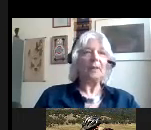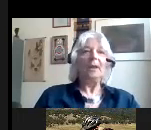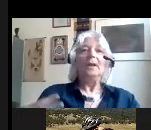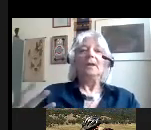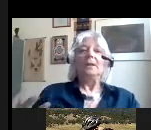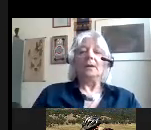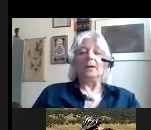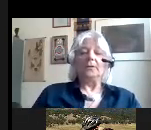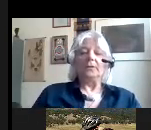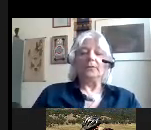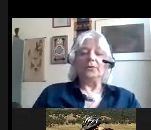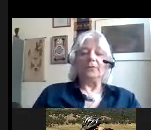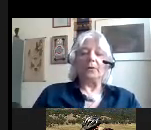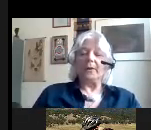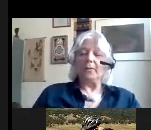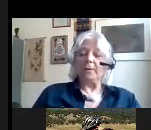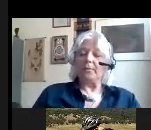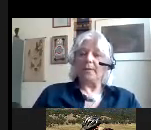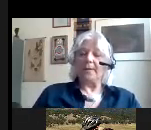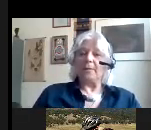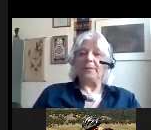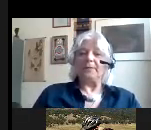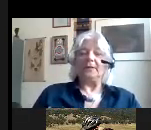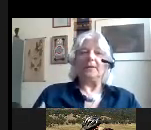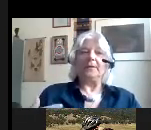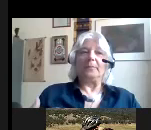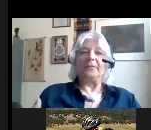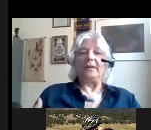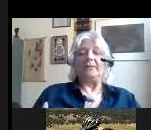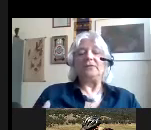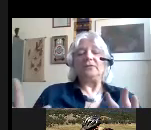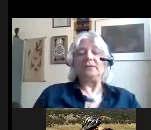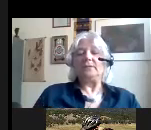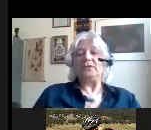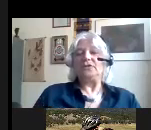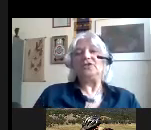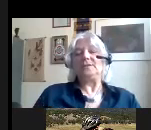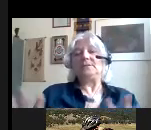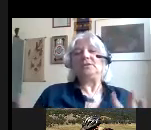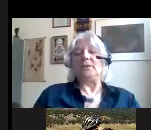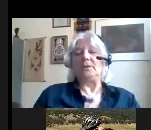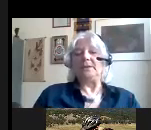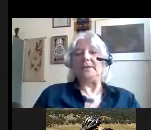So, she was already working with a therapist and the therapist said, "She's not willing to take